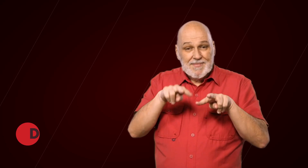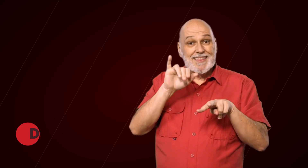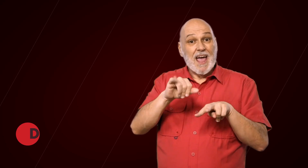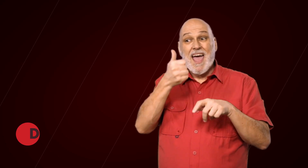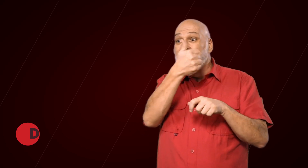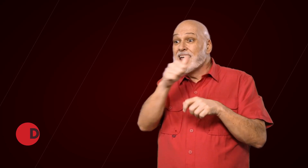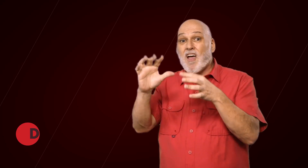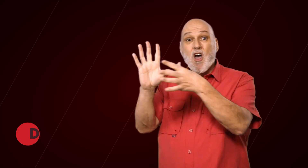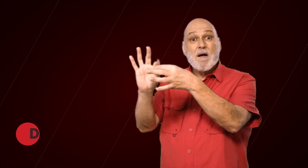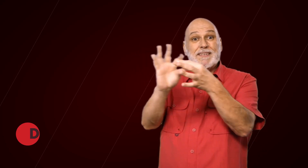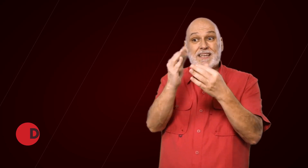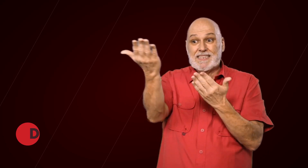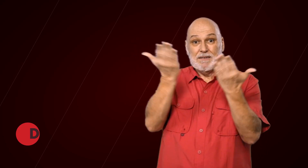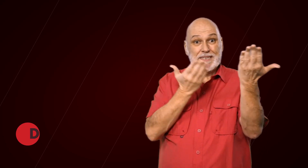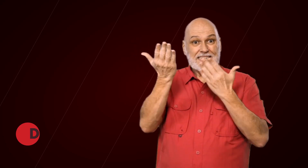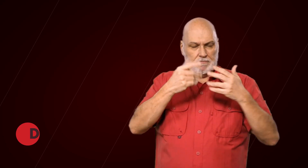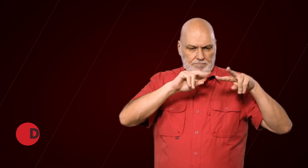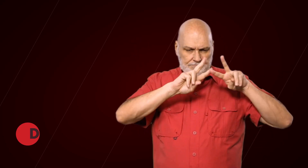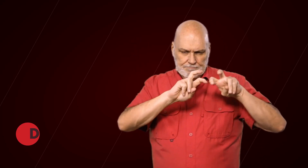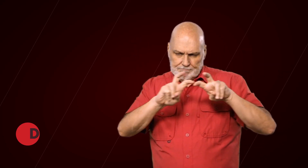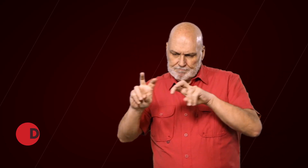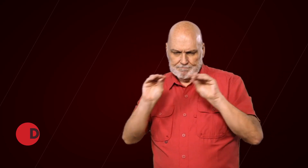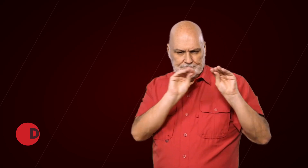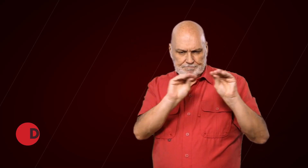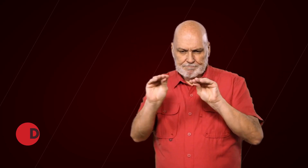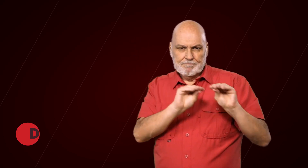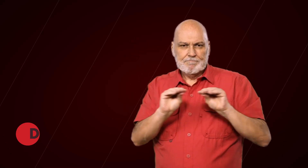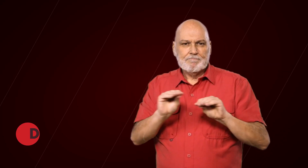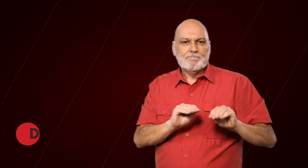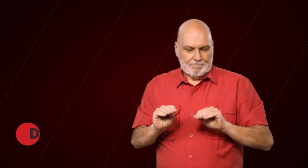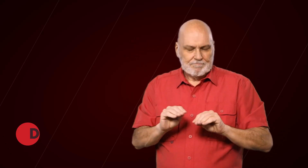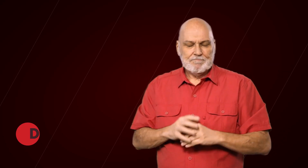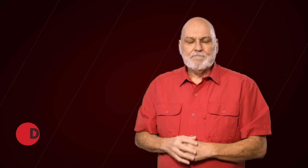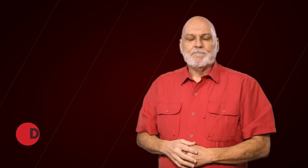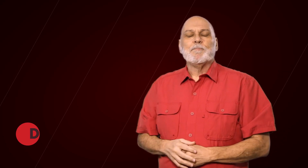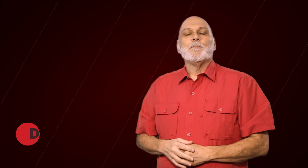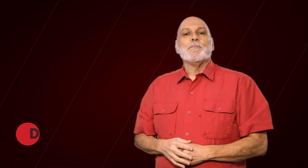entities submitted comments.